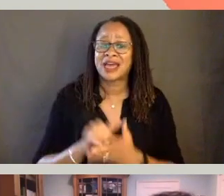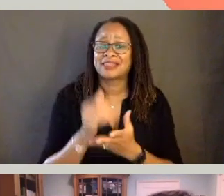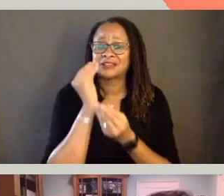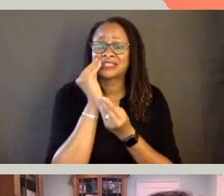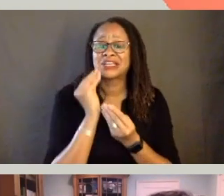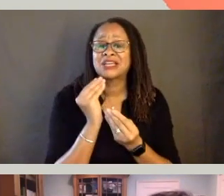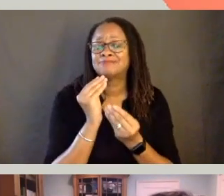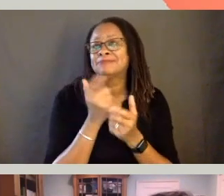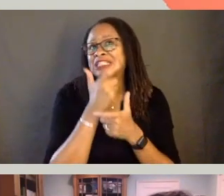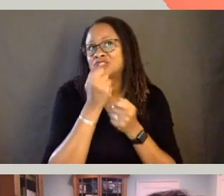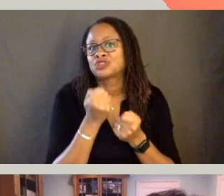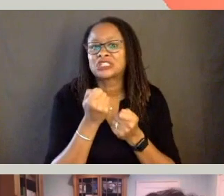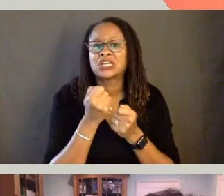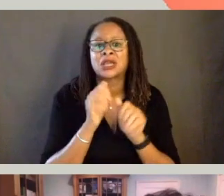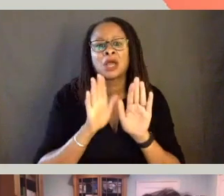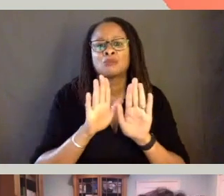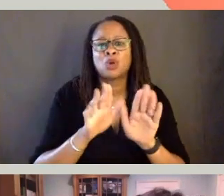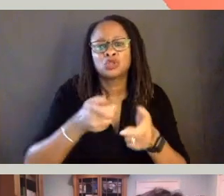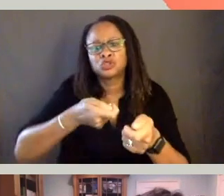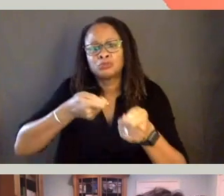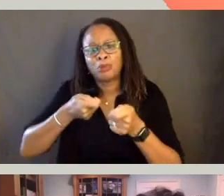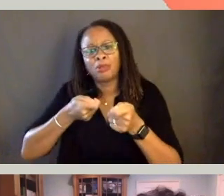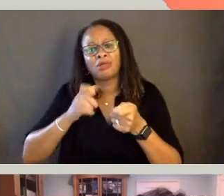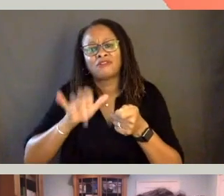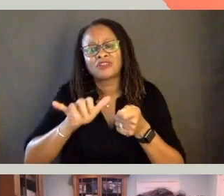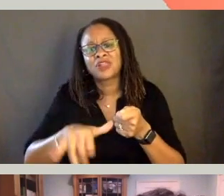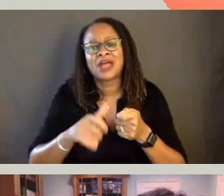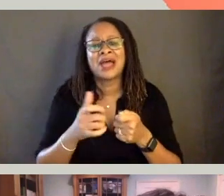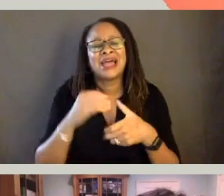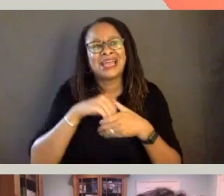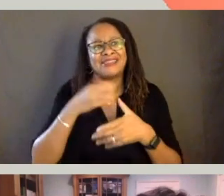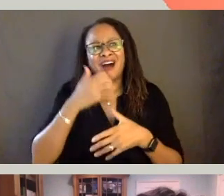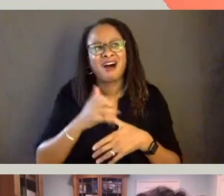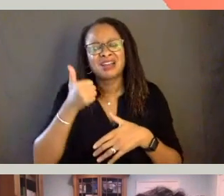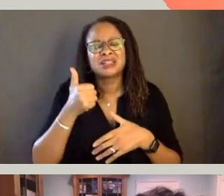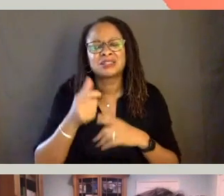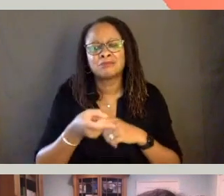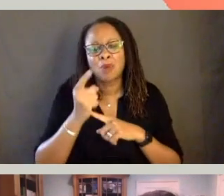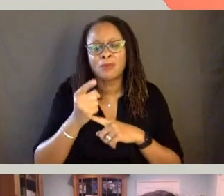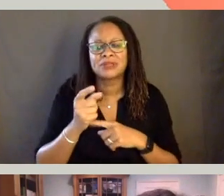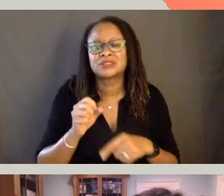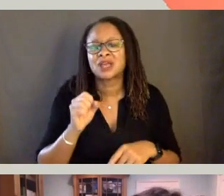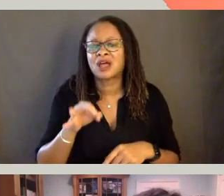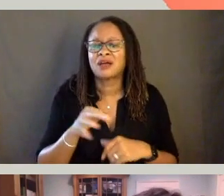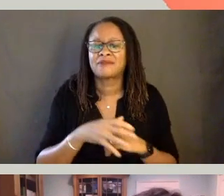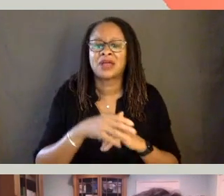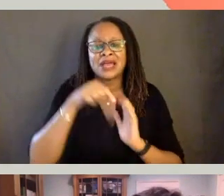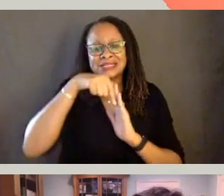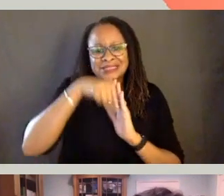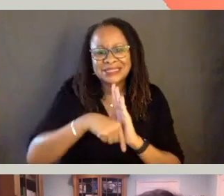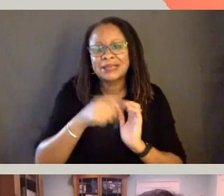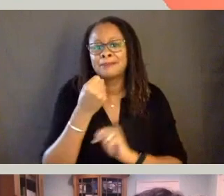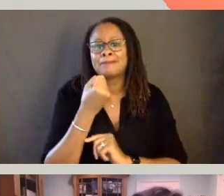like being in the hottest moments of deep movement work